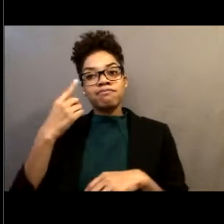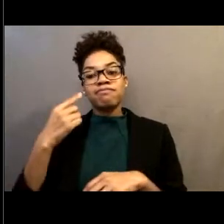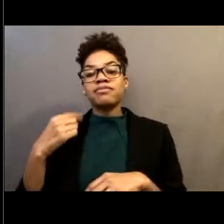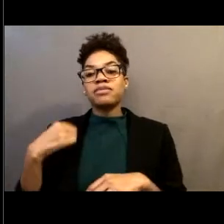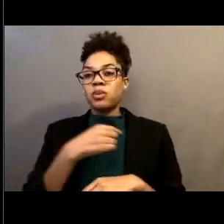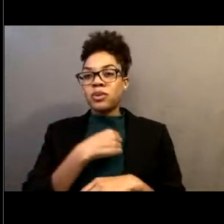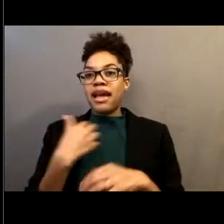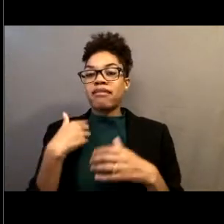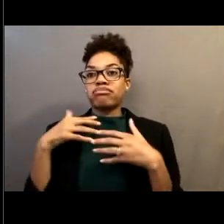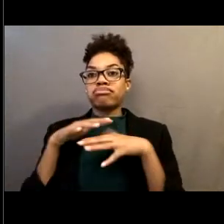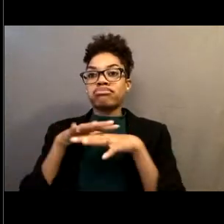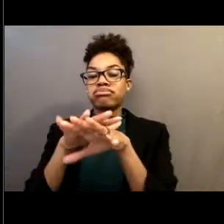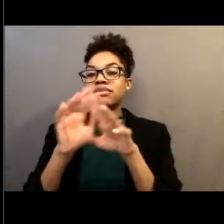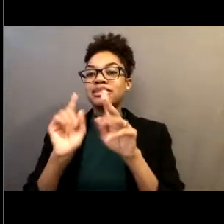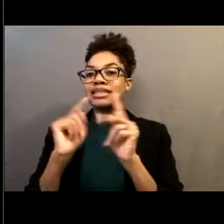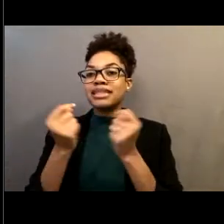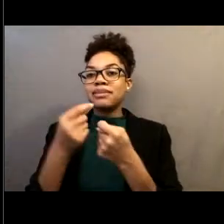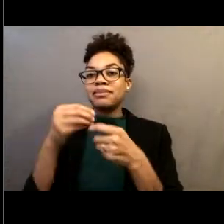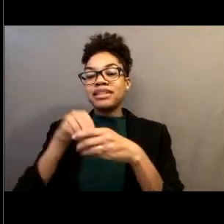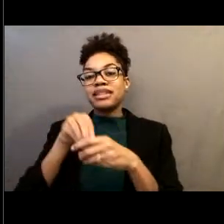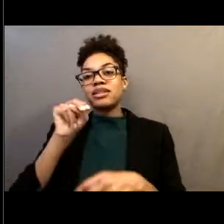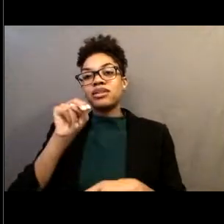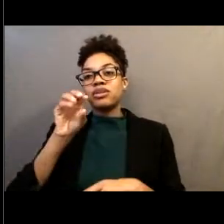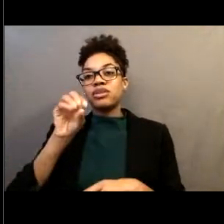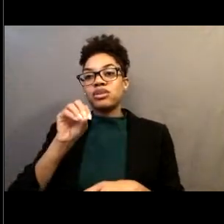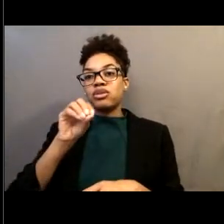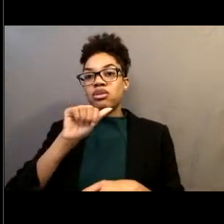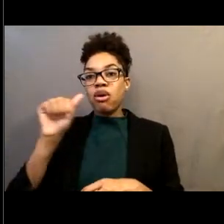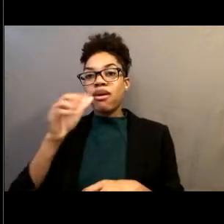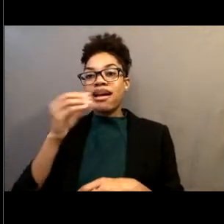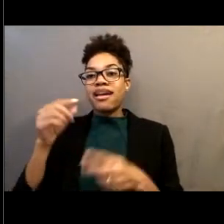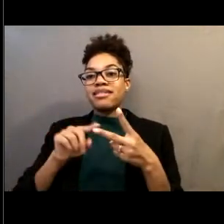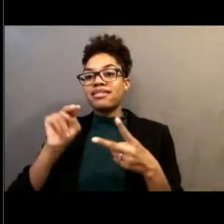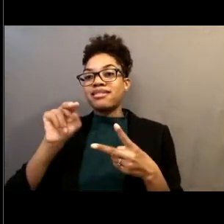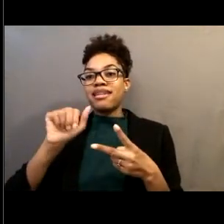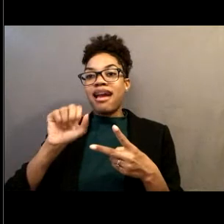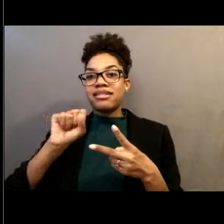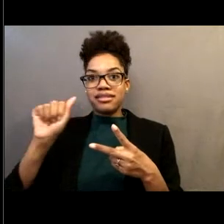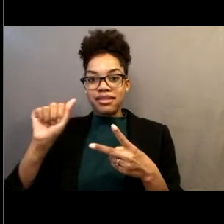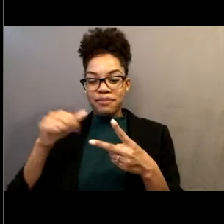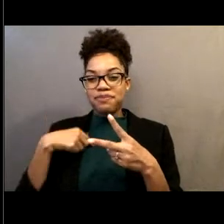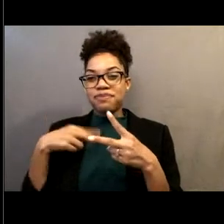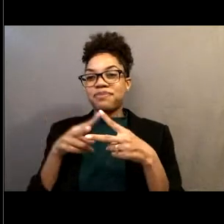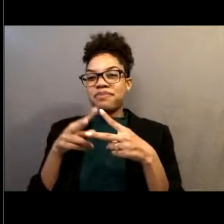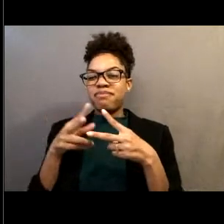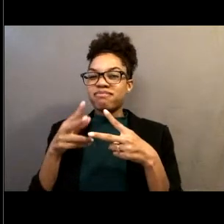We have a long history working with NASA. And we're all across the country. I heard some people on this call